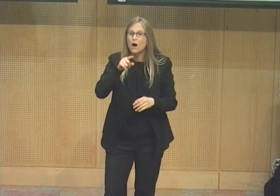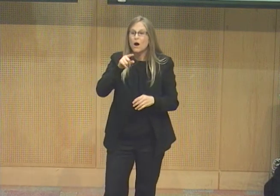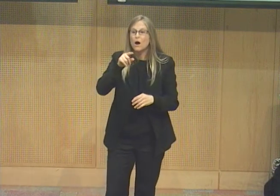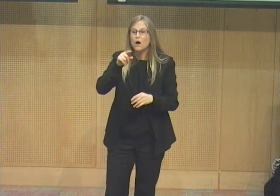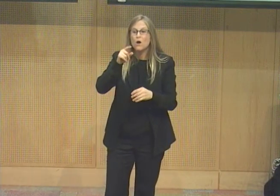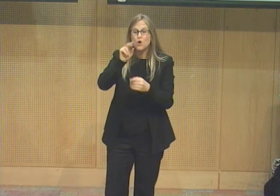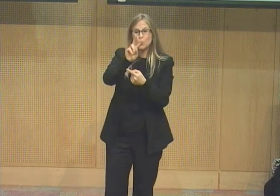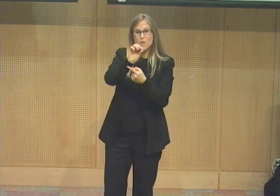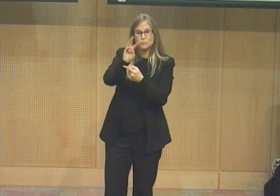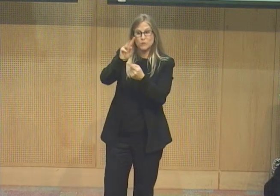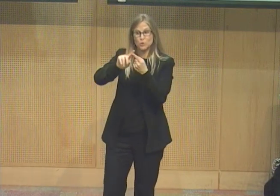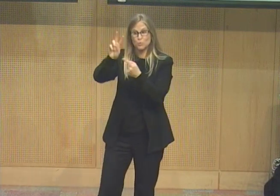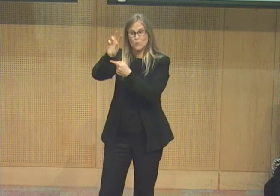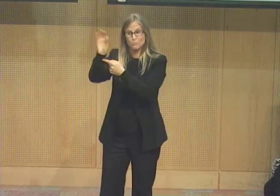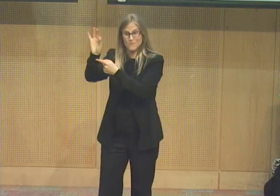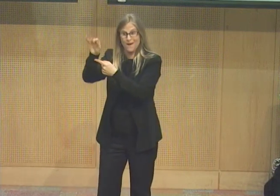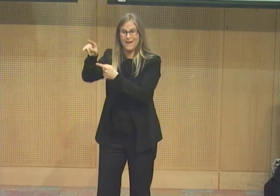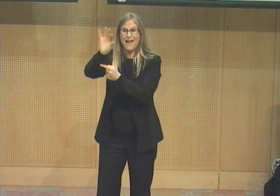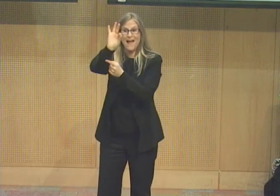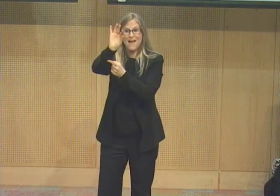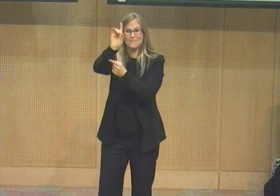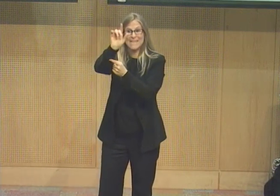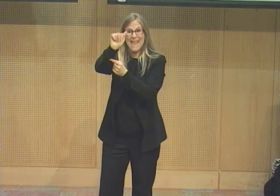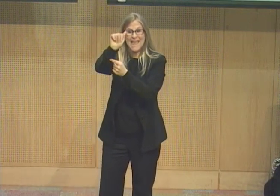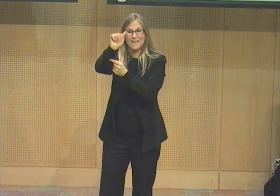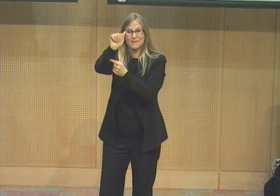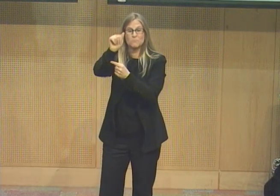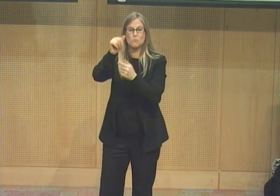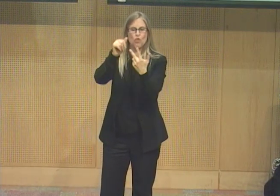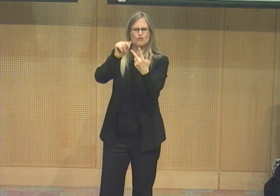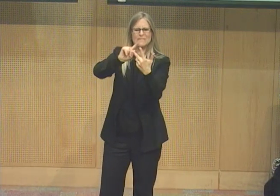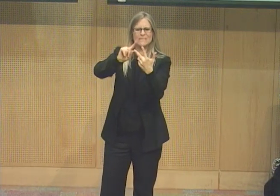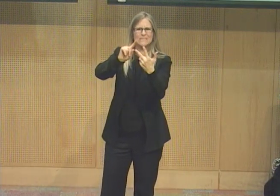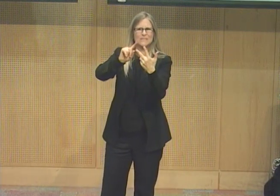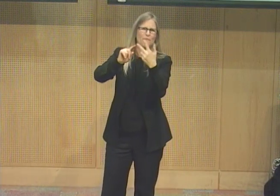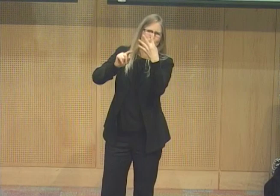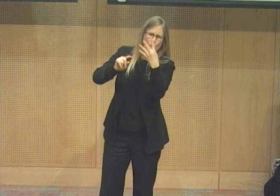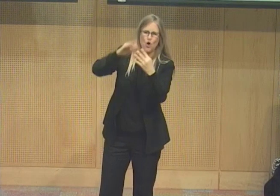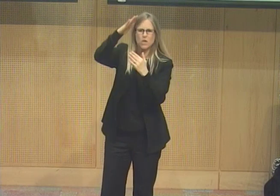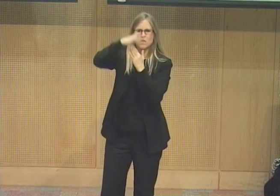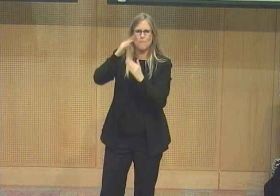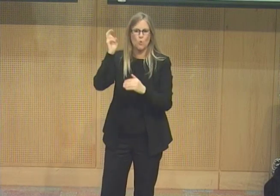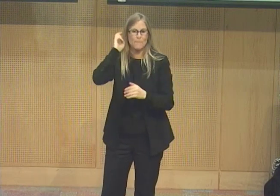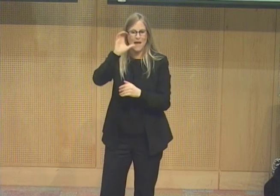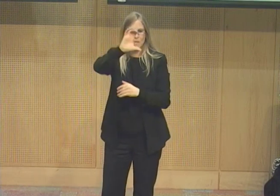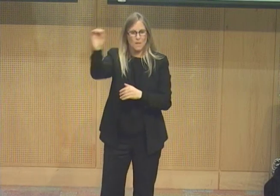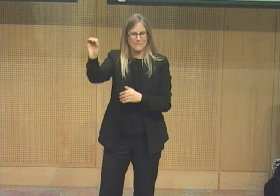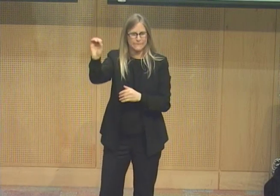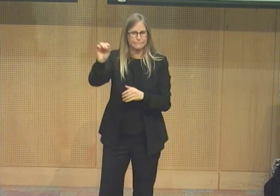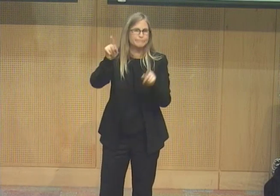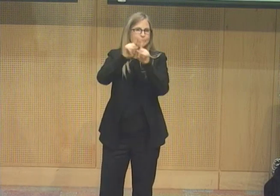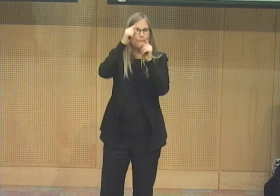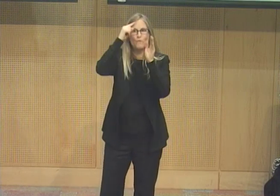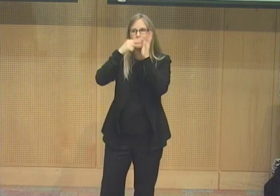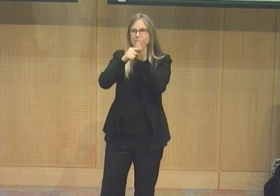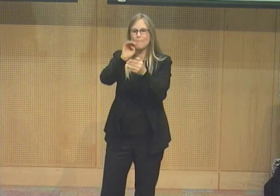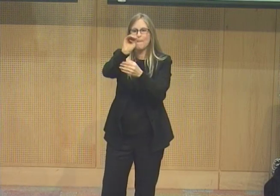2006-2009, the FDA approved four implant companies.